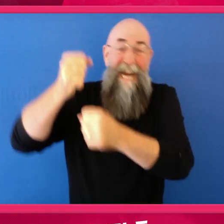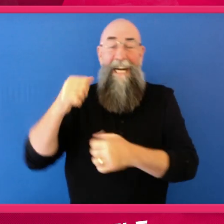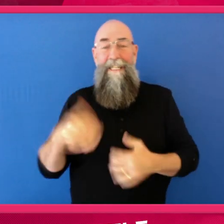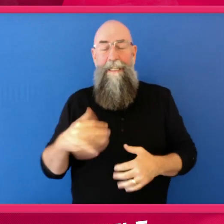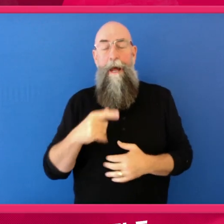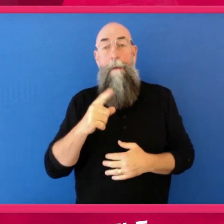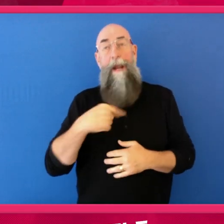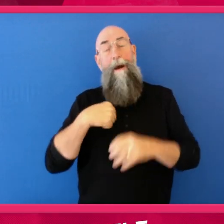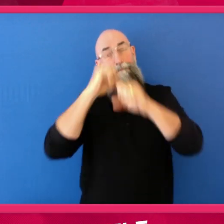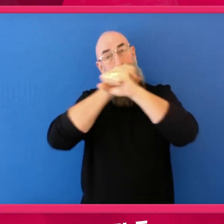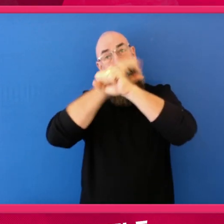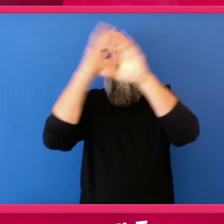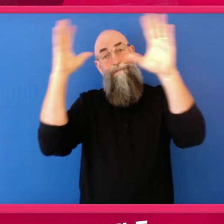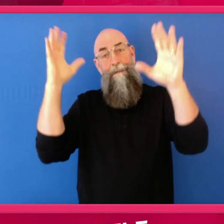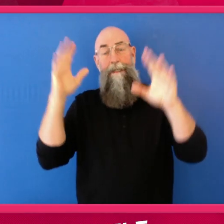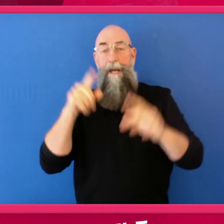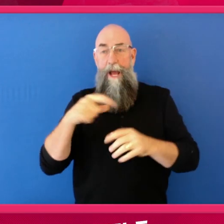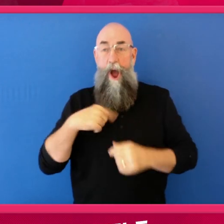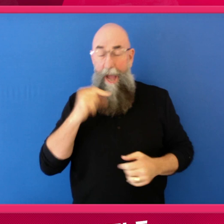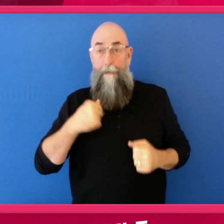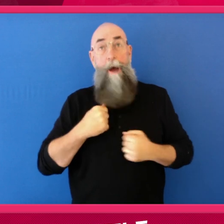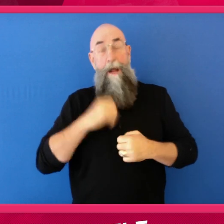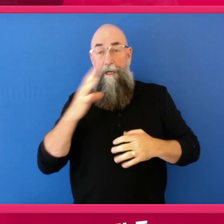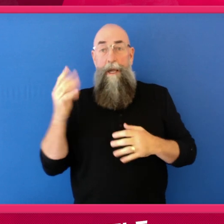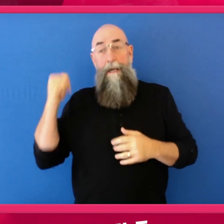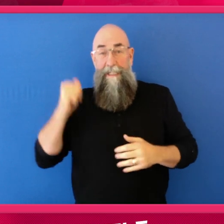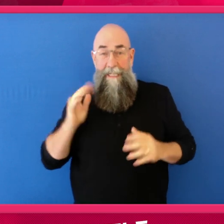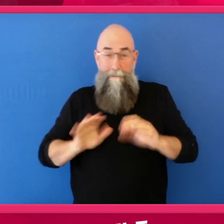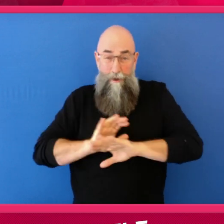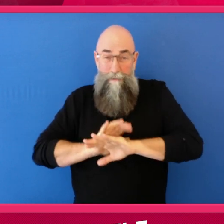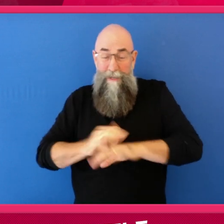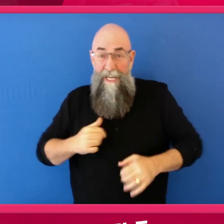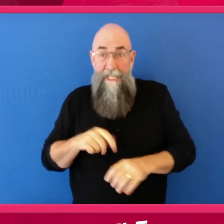Bolt pushing me as fast as he possibly can and me like, a jousting stick out forwards,